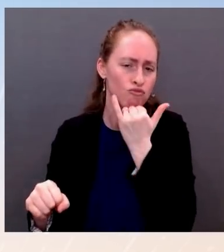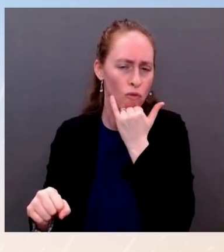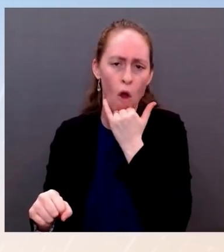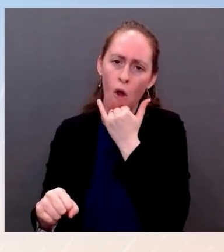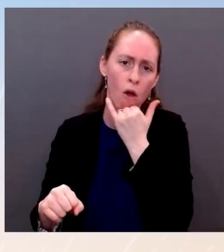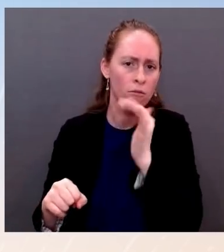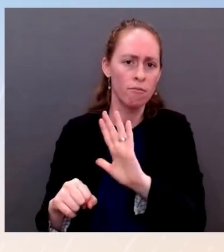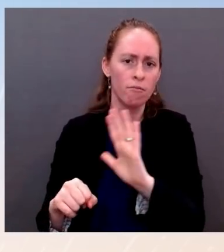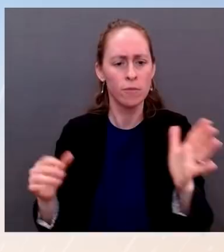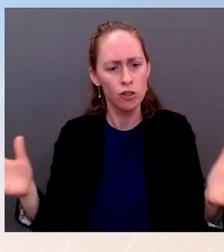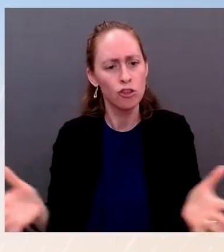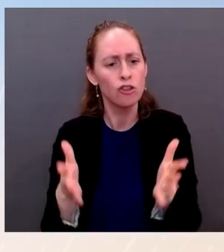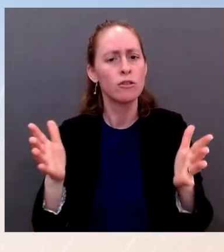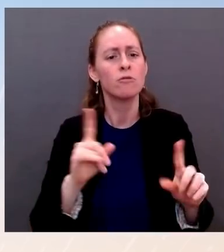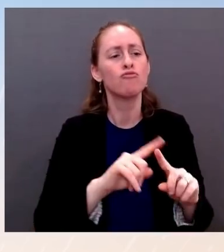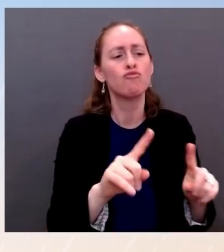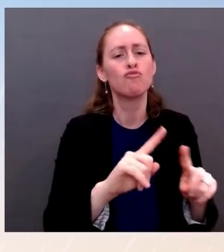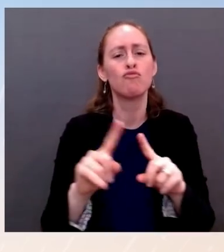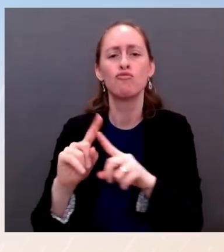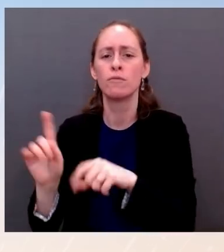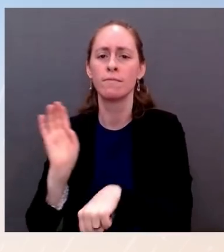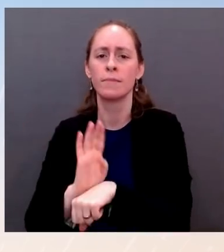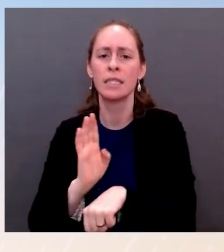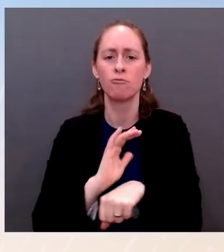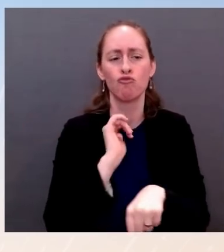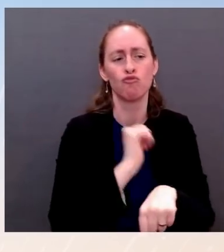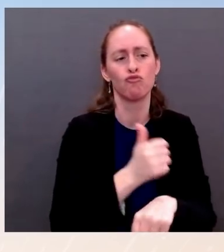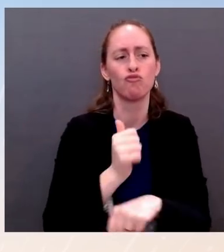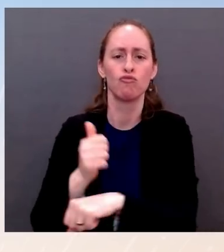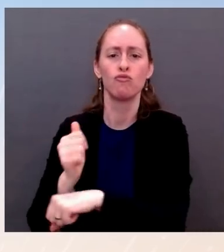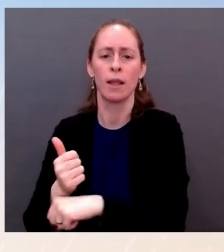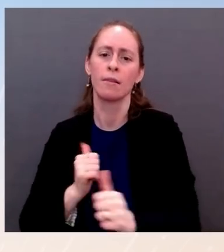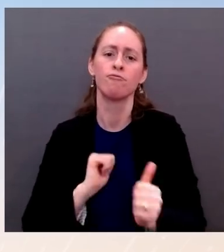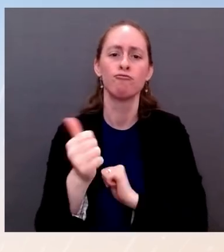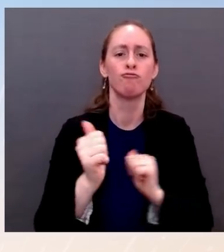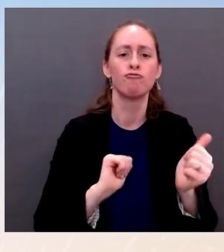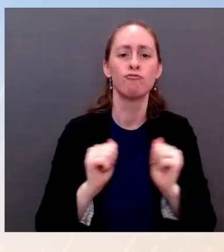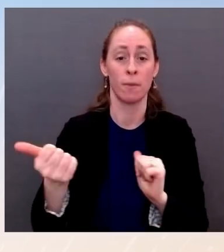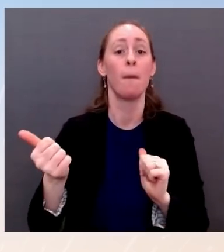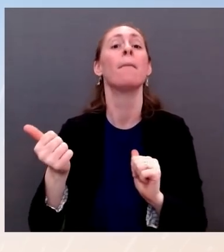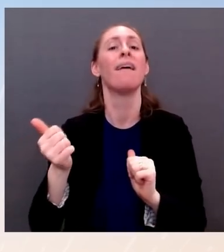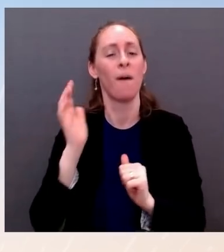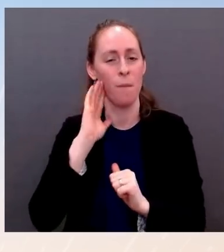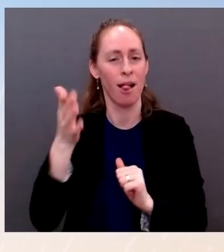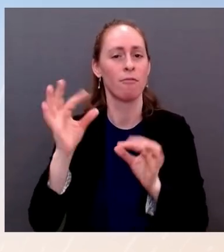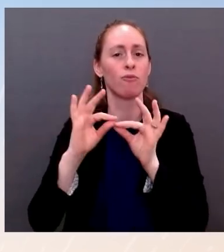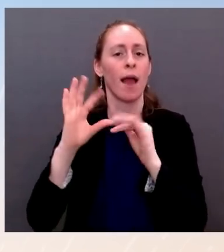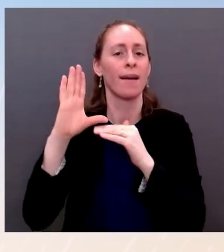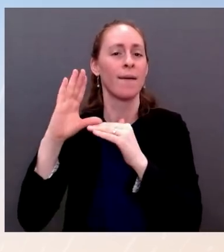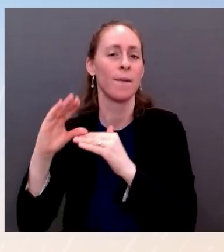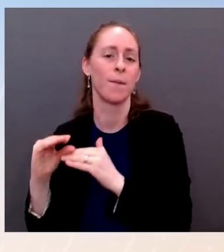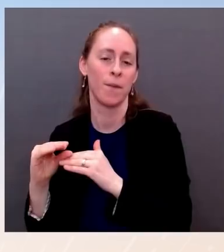But there are a number of other steps we are working to take to lower costs for the American people. The Press: And just one follow-up on the question